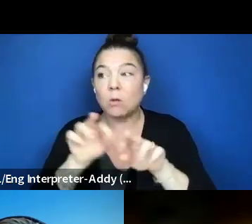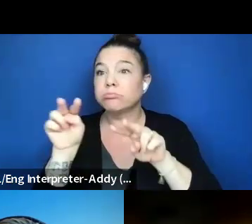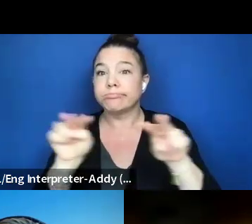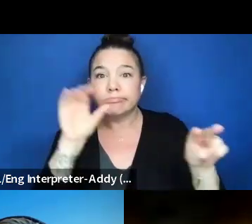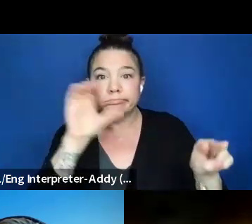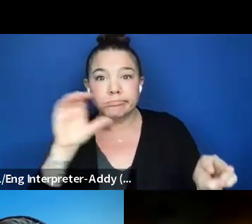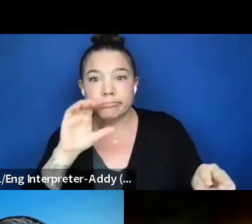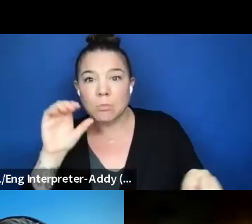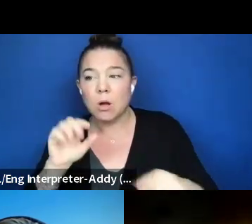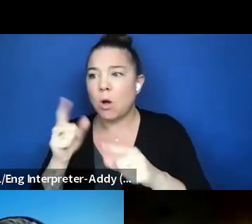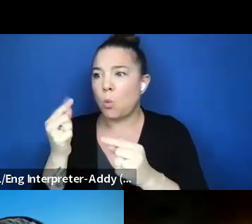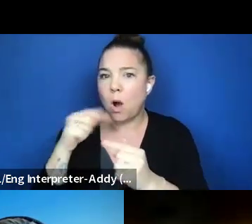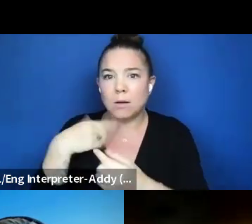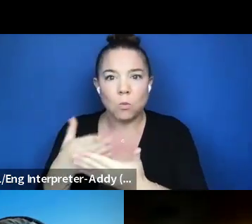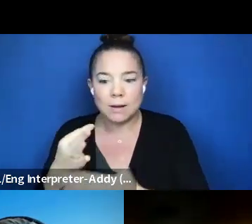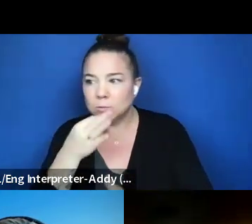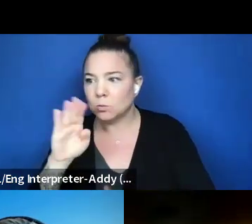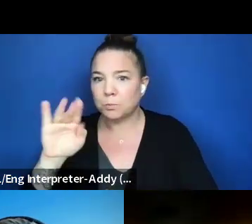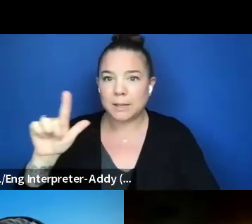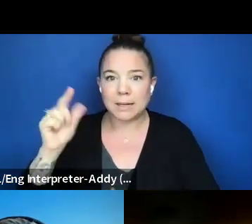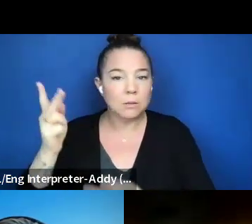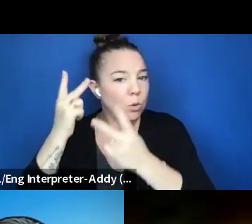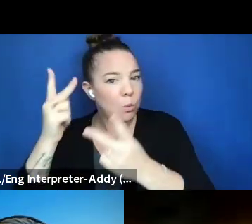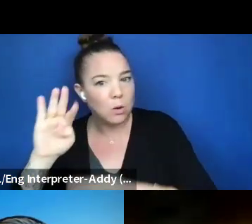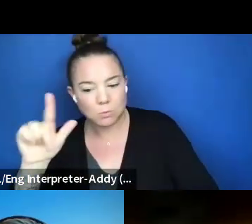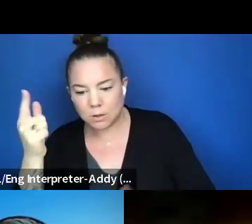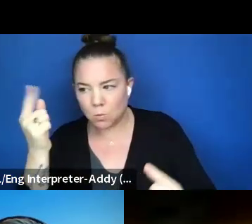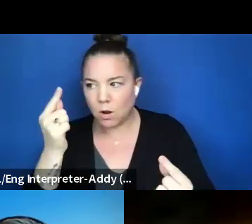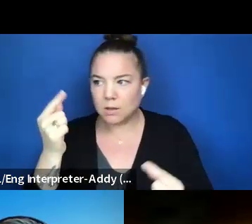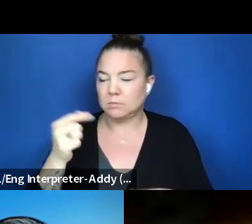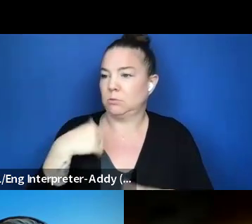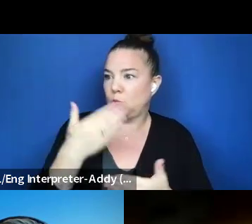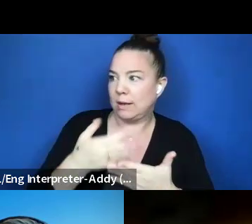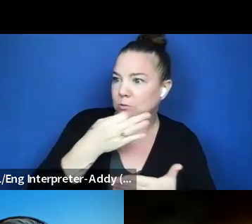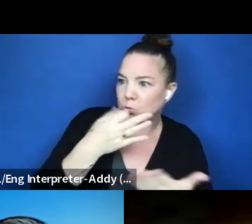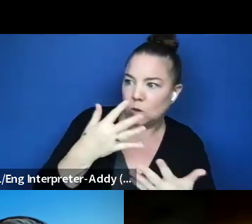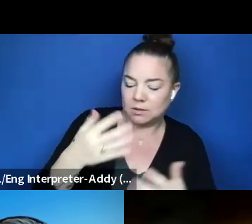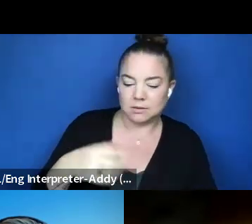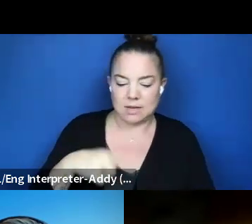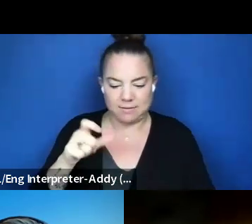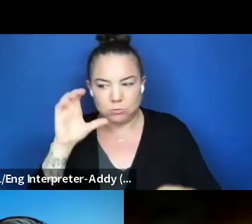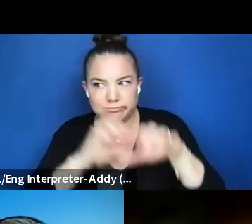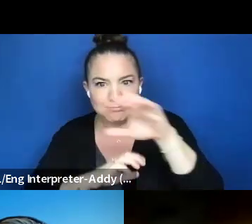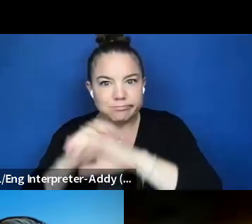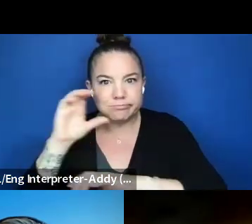Elissa w/ APRIL: bills and and proposed bills that are that are coming out. Elissa w/ APRIL: But you know, if